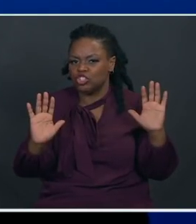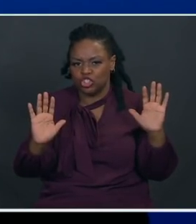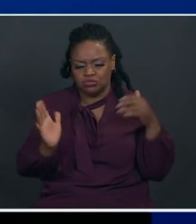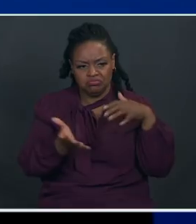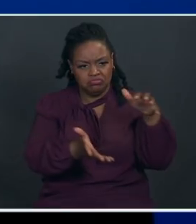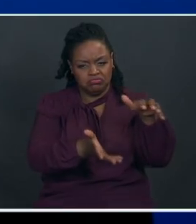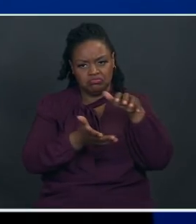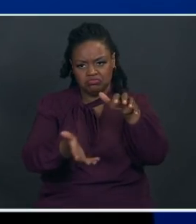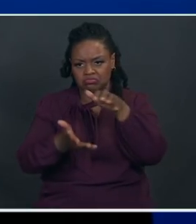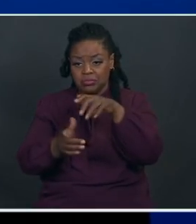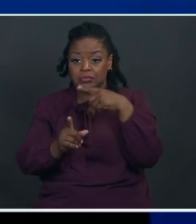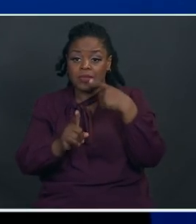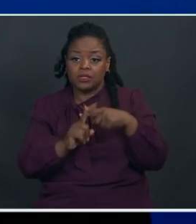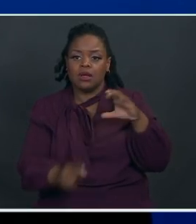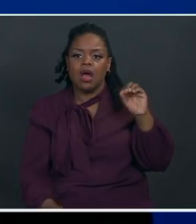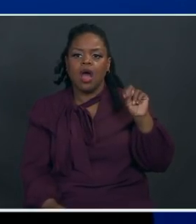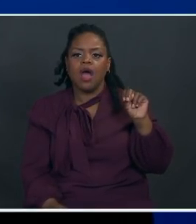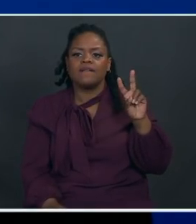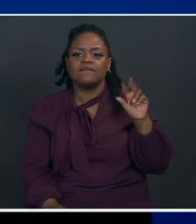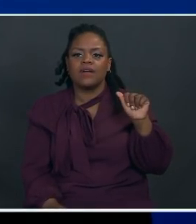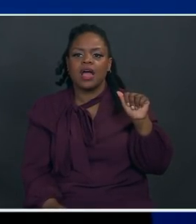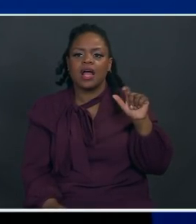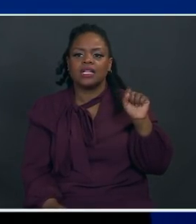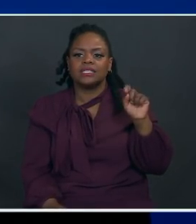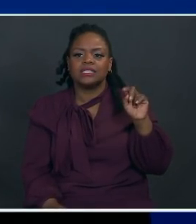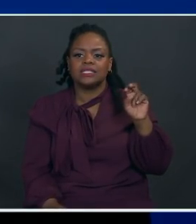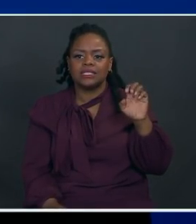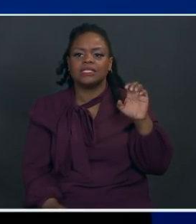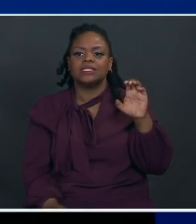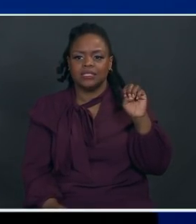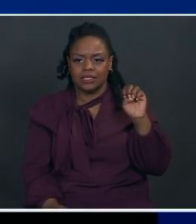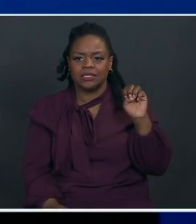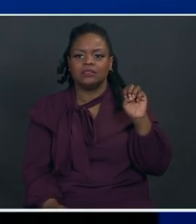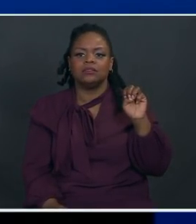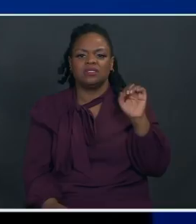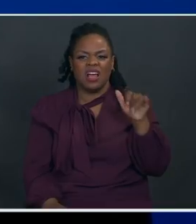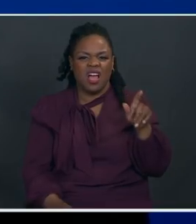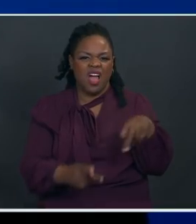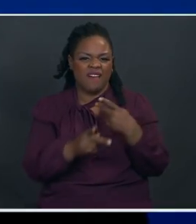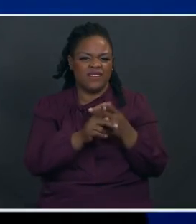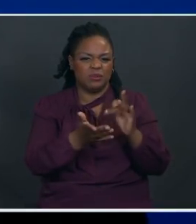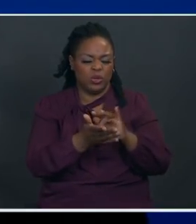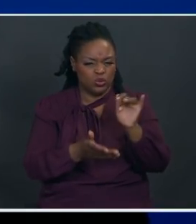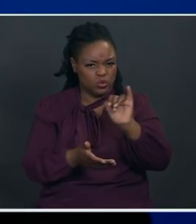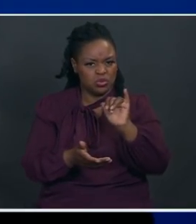Other antivirals, HAPI, immunoglobulin and things like anticoagulants are currently in clinical trial.